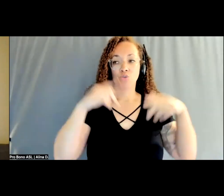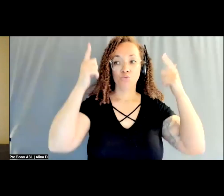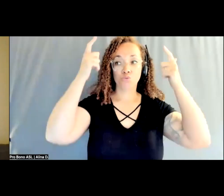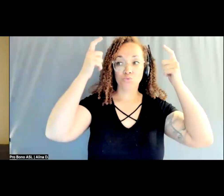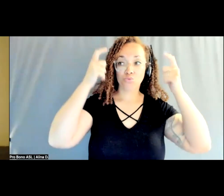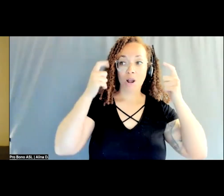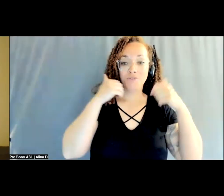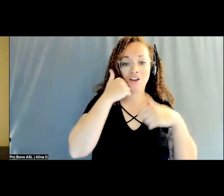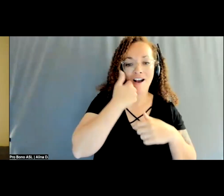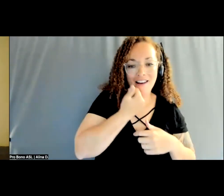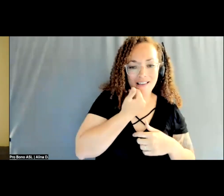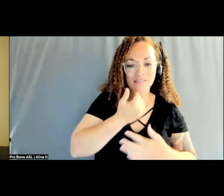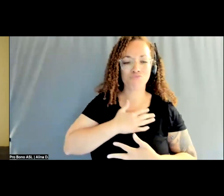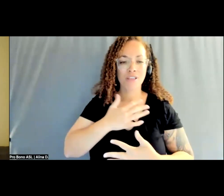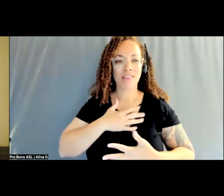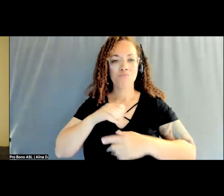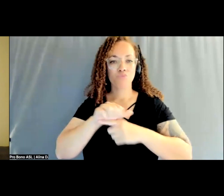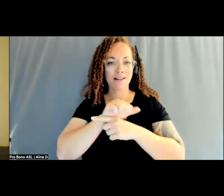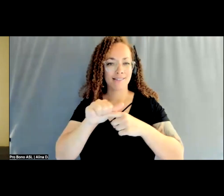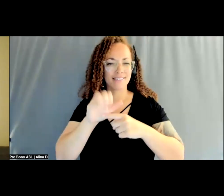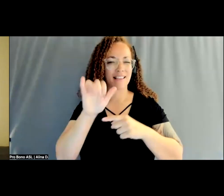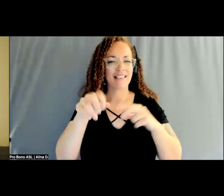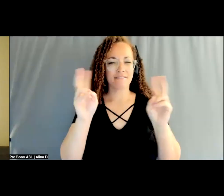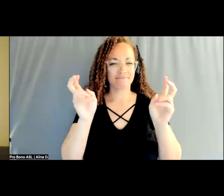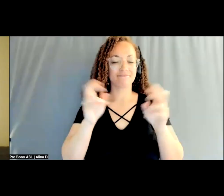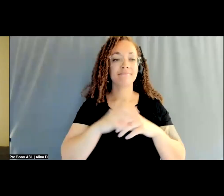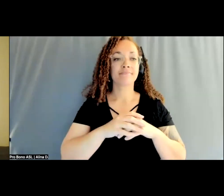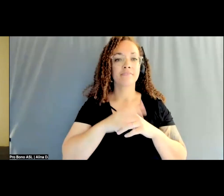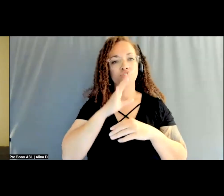And it's thinking about the phenomenon of, you know, canopies of trees and